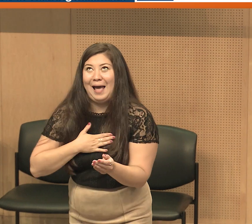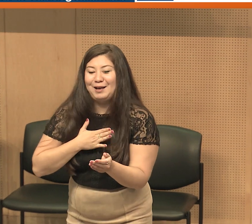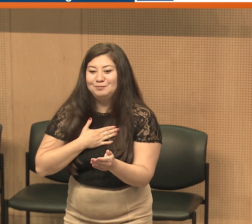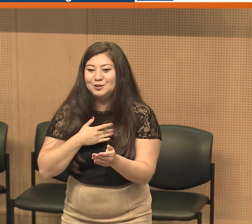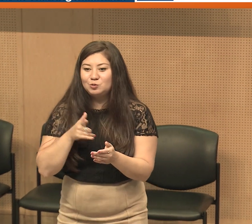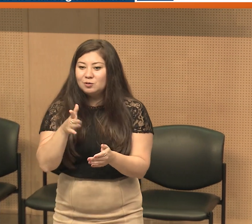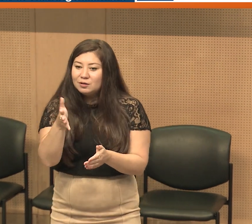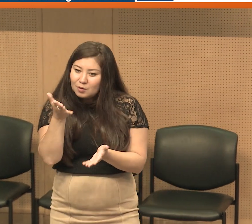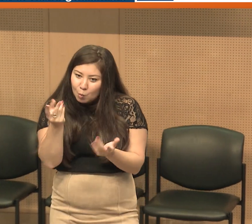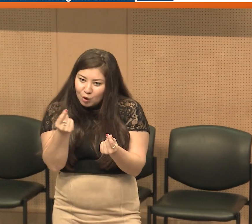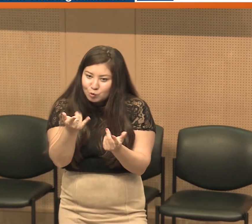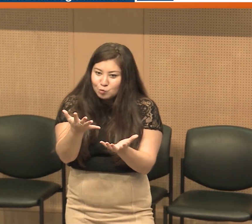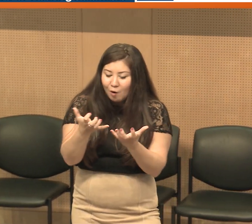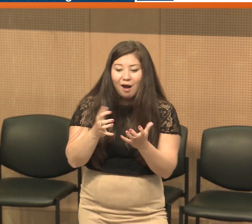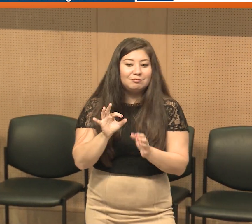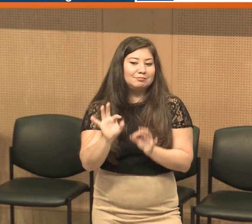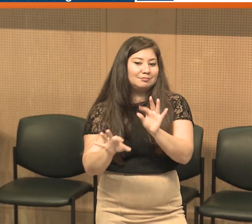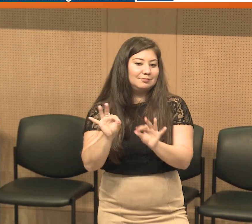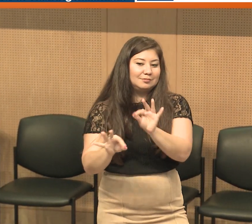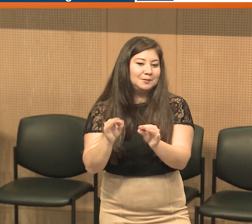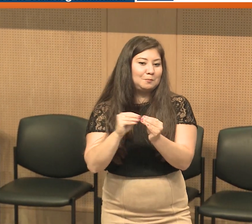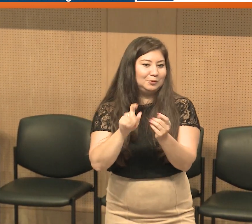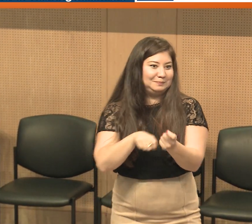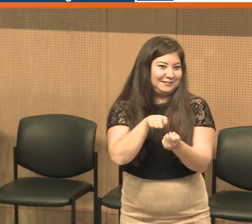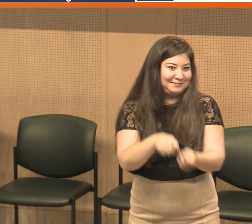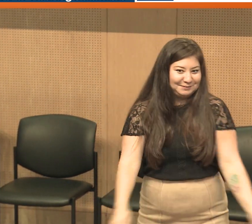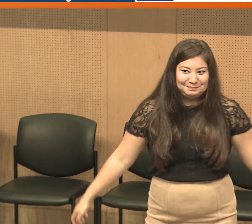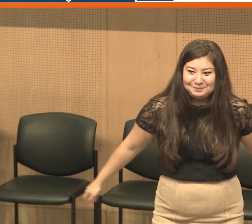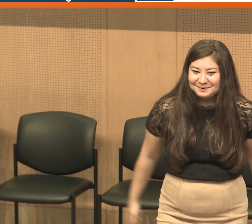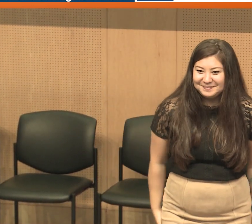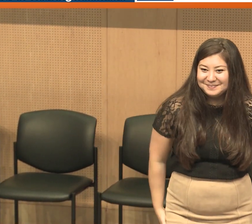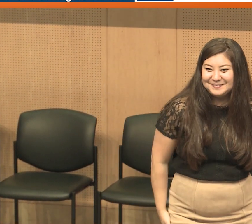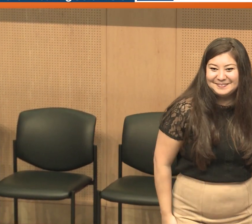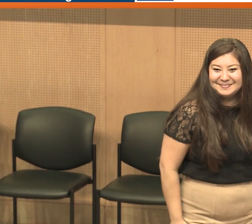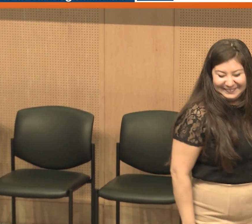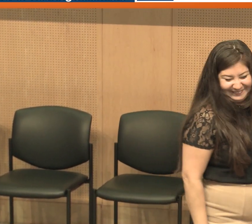Once you figure out what you want, then I can give you more specific advice.